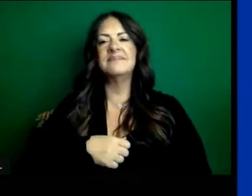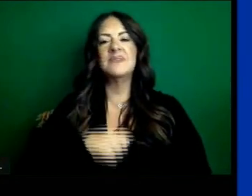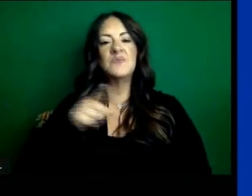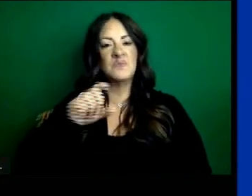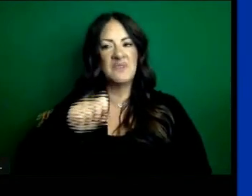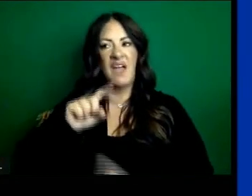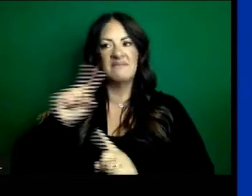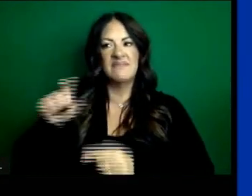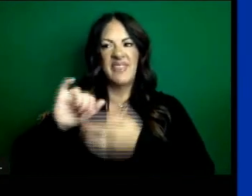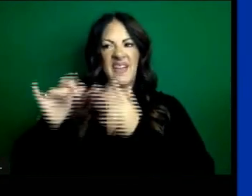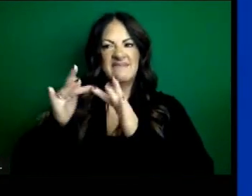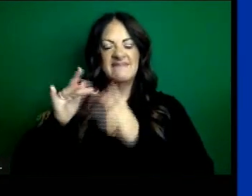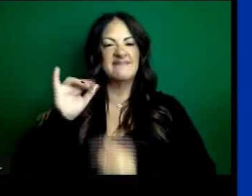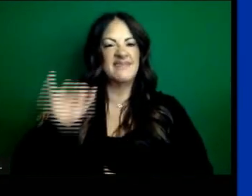AND GET AN APPOINTMENT.